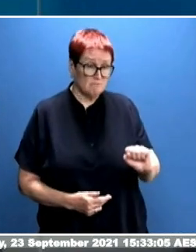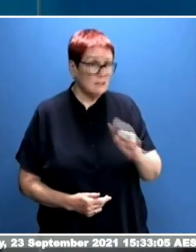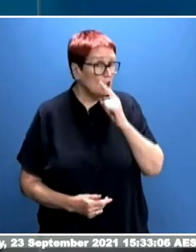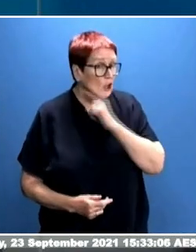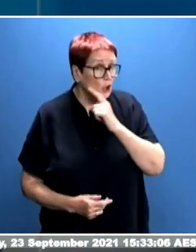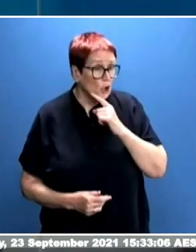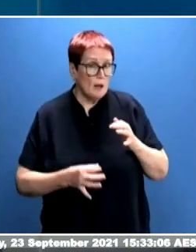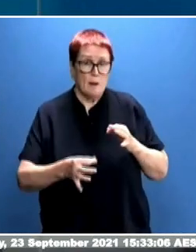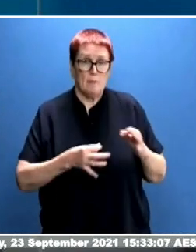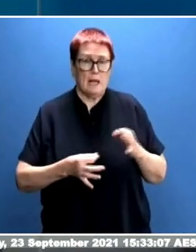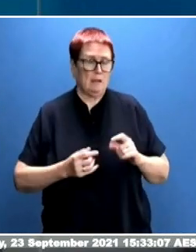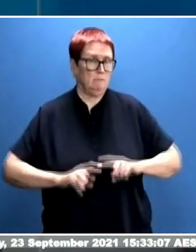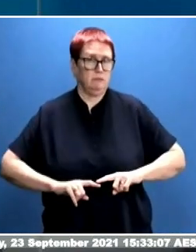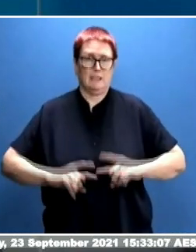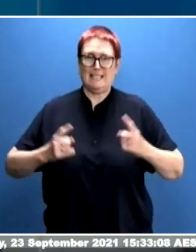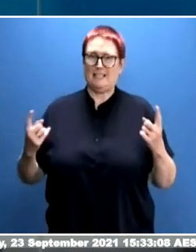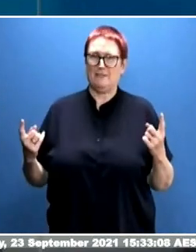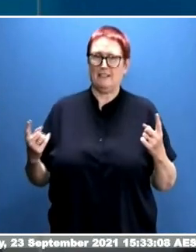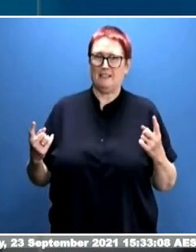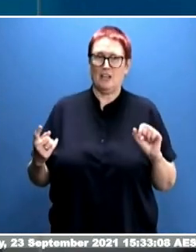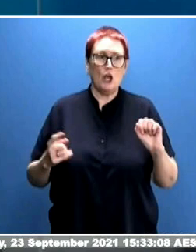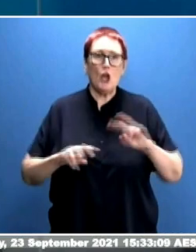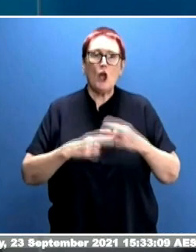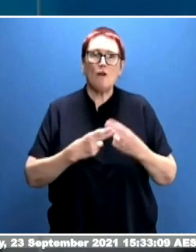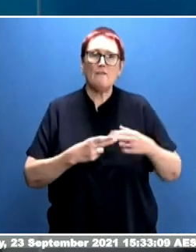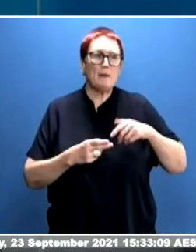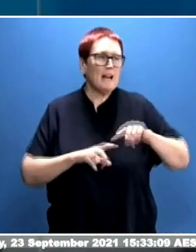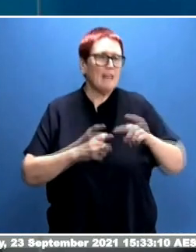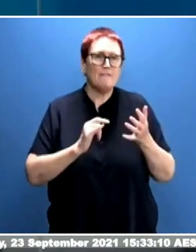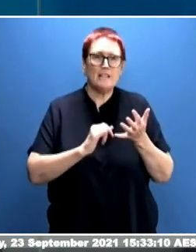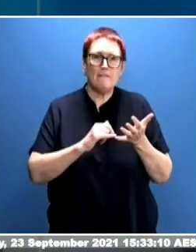really, really quite different because her family are interstate and our